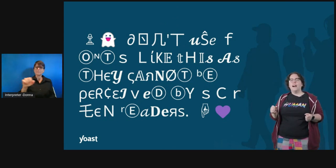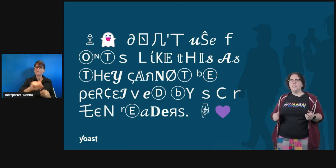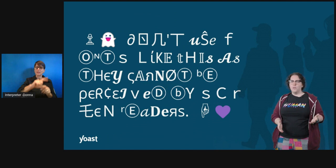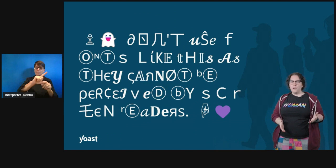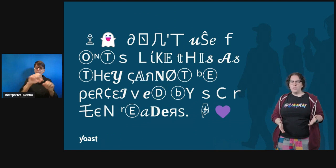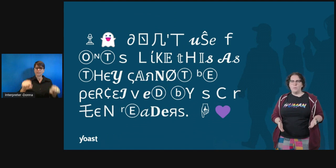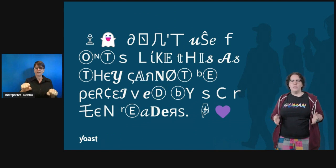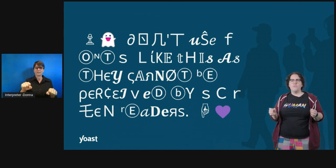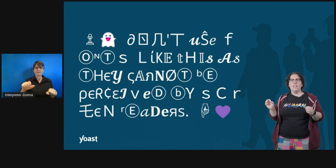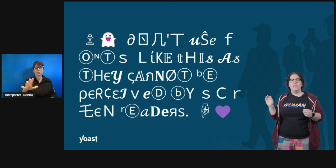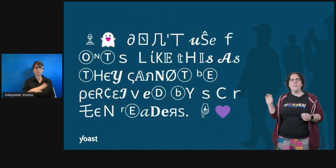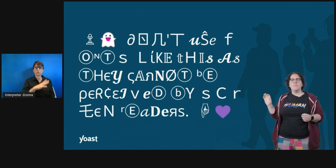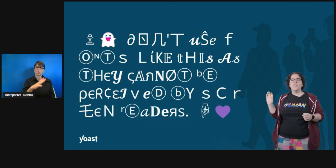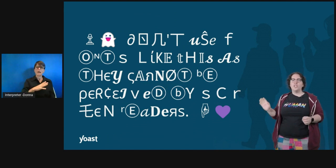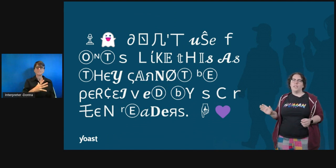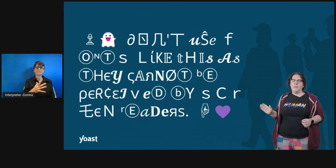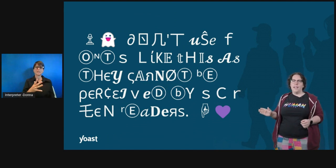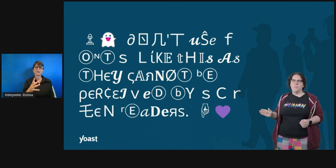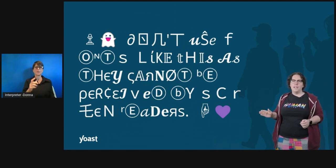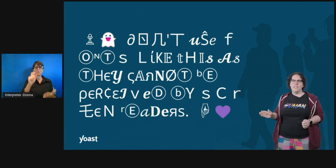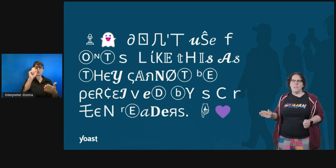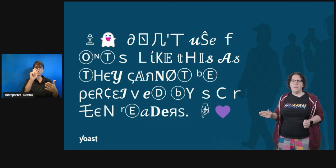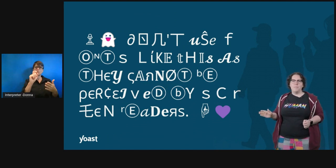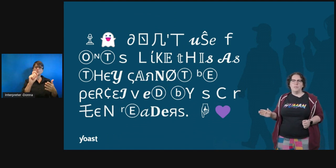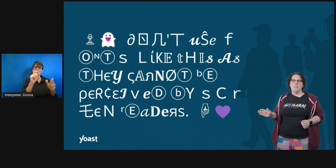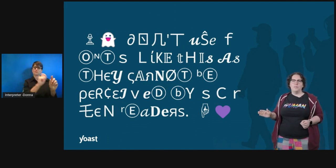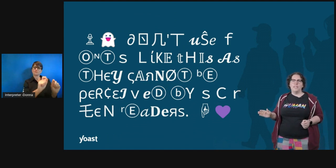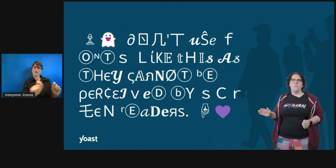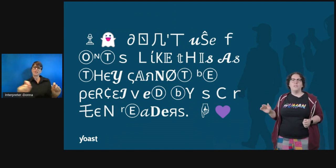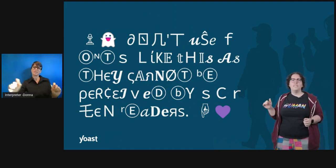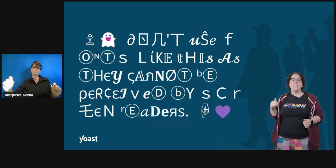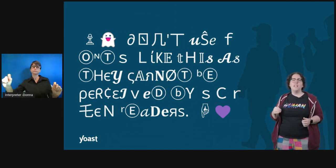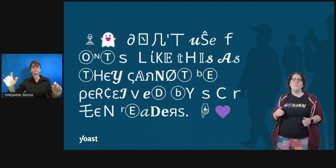I don't know about you, but this makes me really shake my head when I see people do this because it tells me